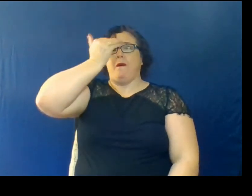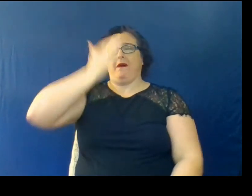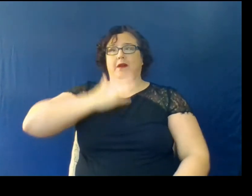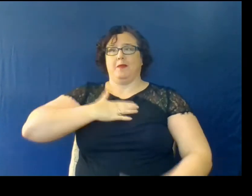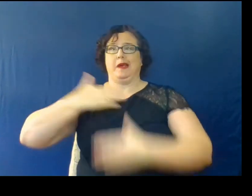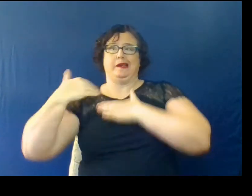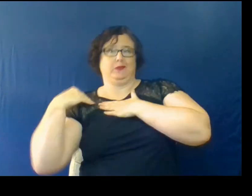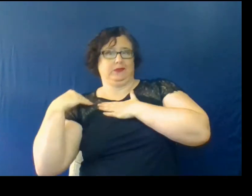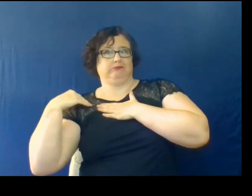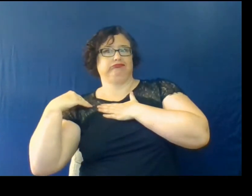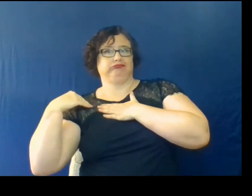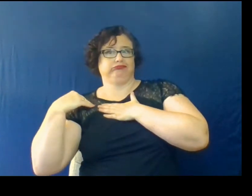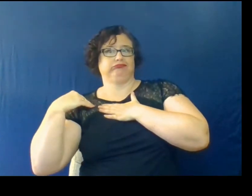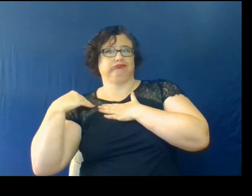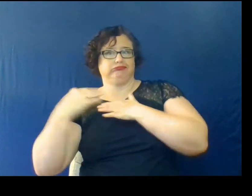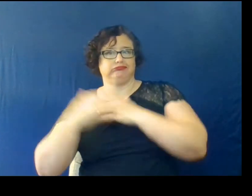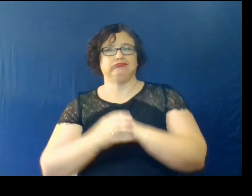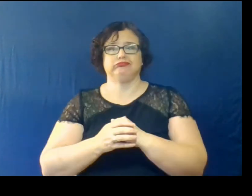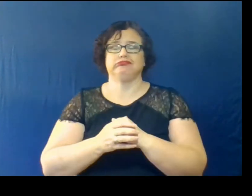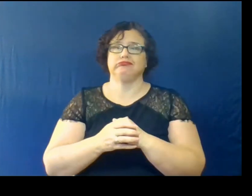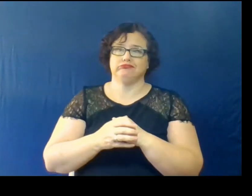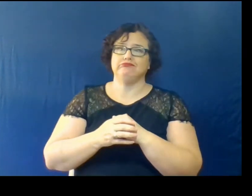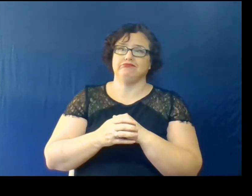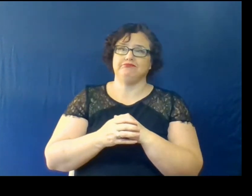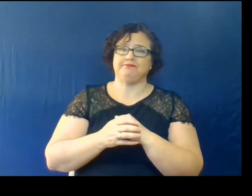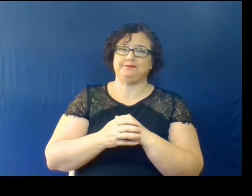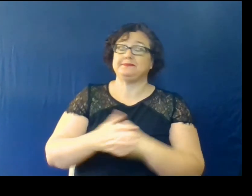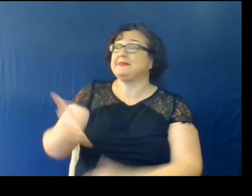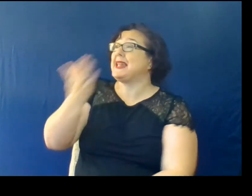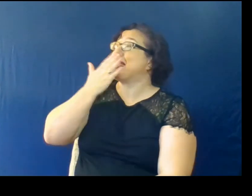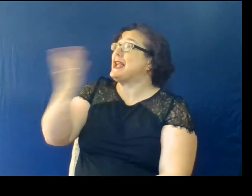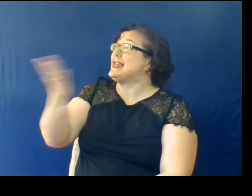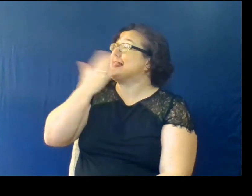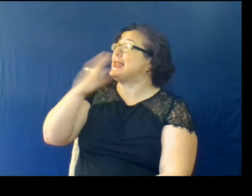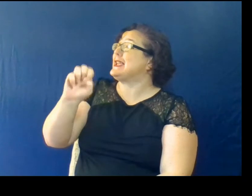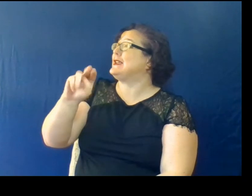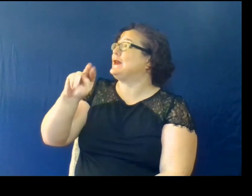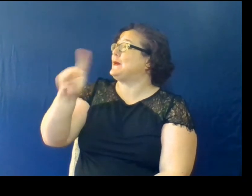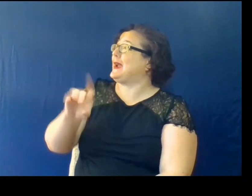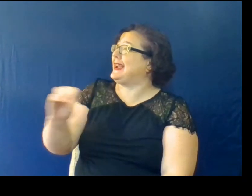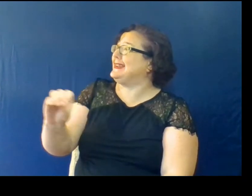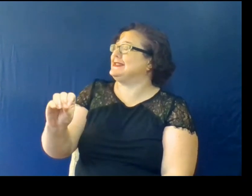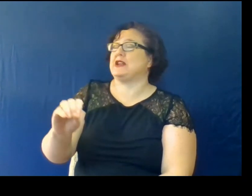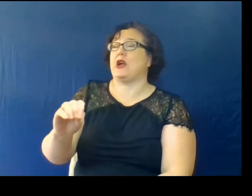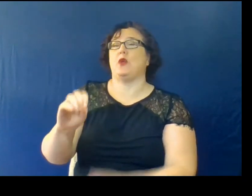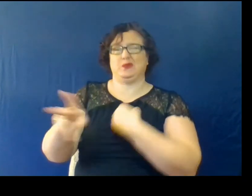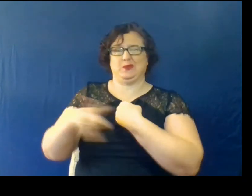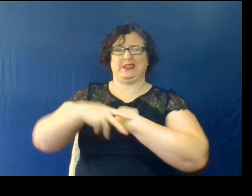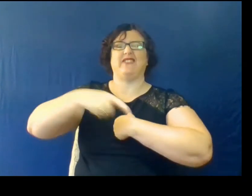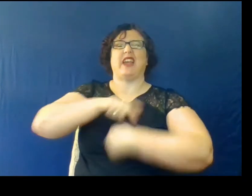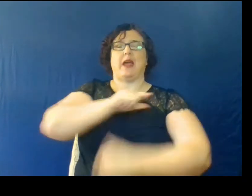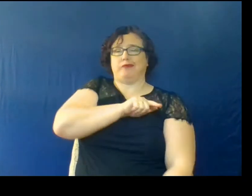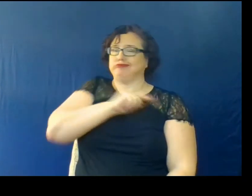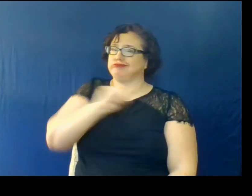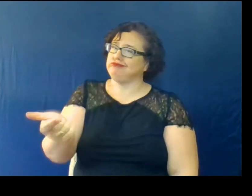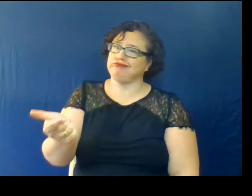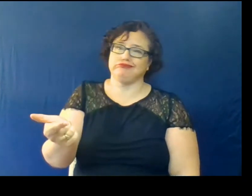as a citizen. Thank you very much Enzo. And to save time I'm just going to go directly to